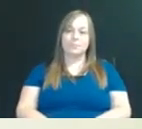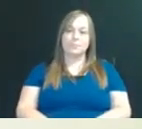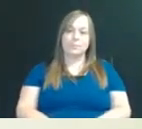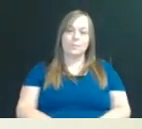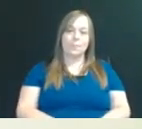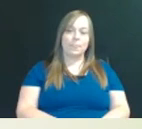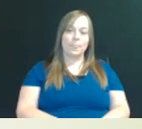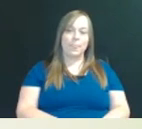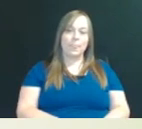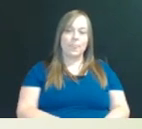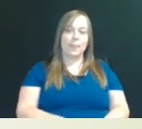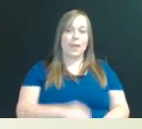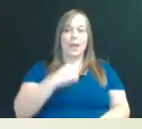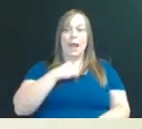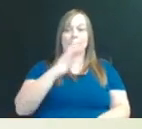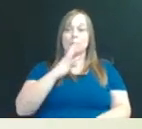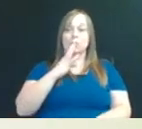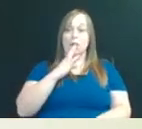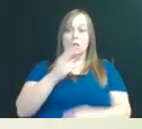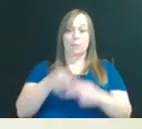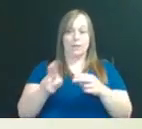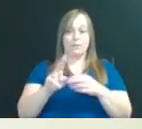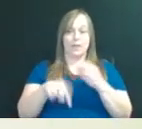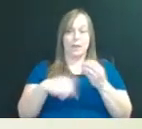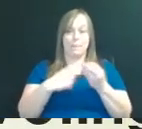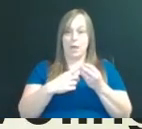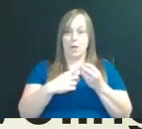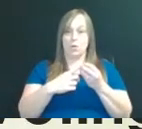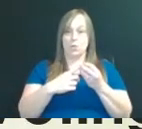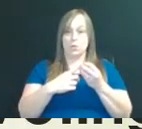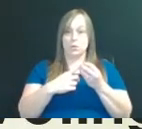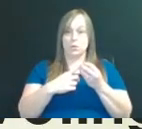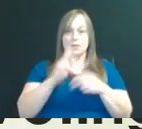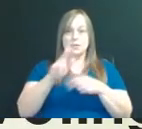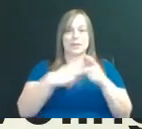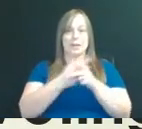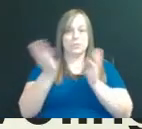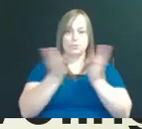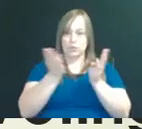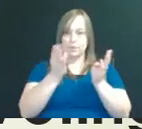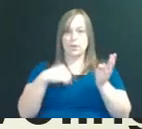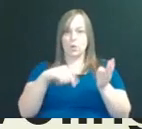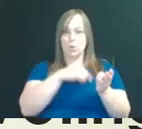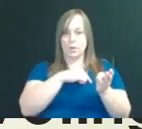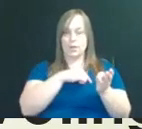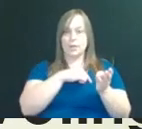[Helen] And I'm going to talk briefly about the types of services that the voting access team